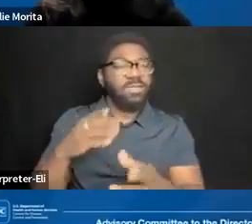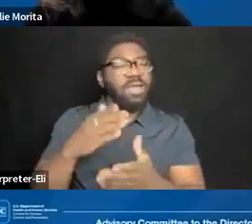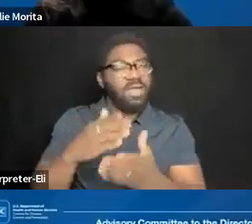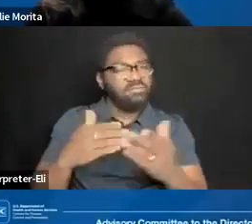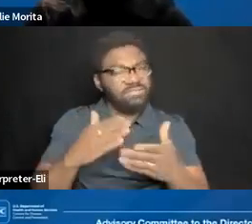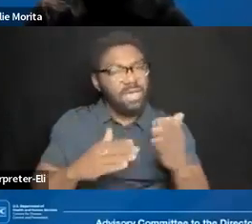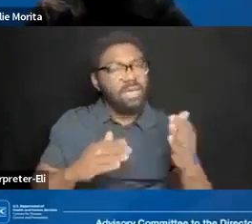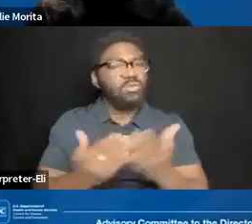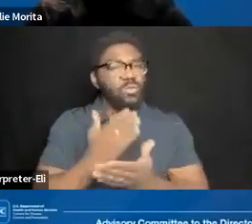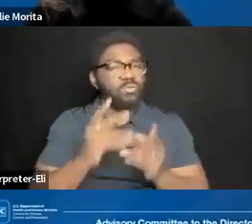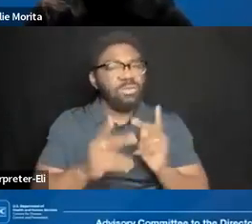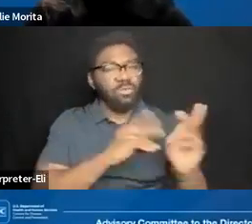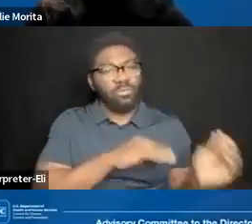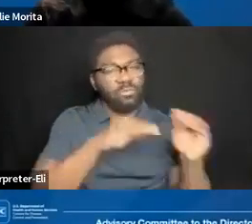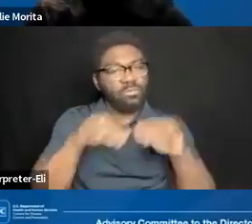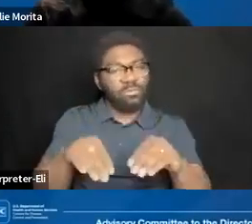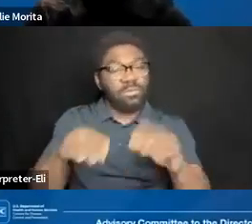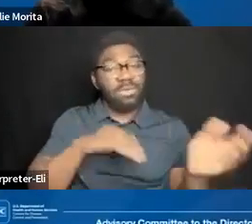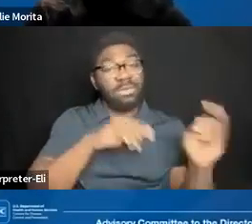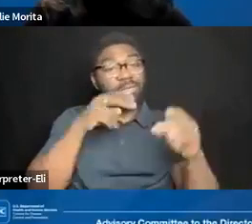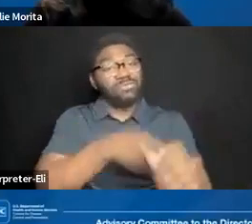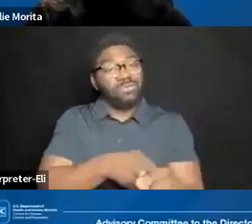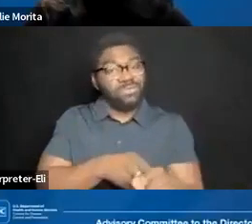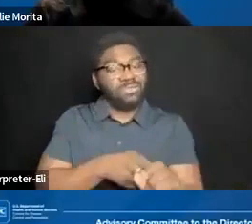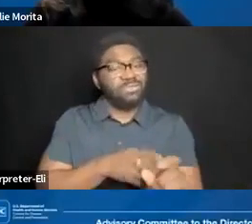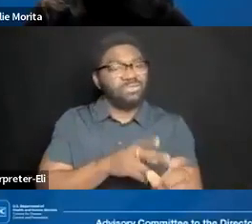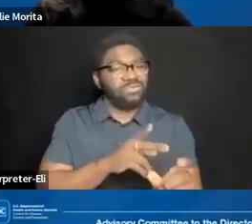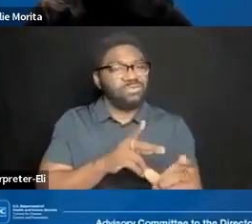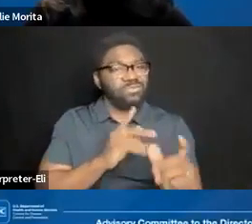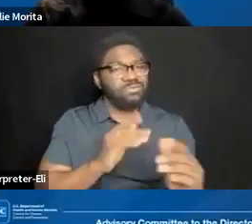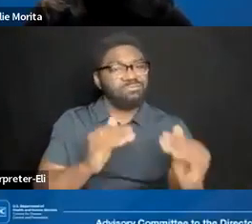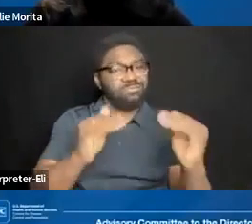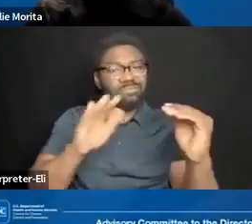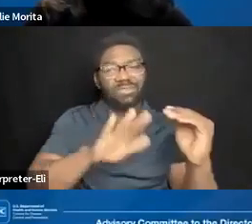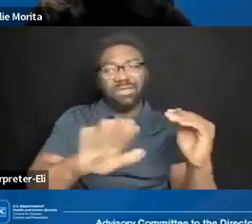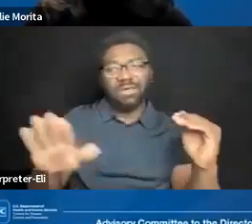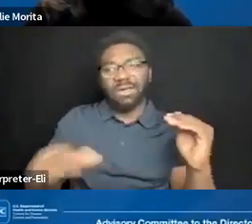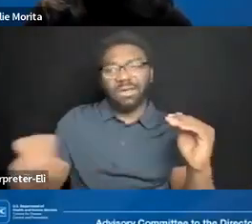and working very closely with HRL on that. But there's also then the partnership with our state